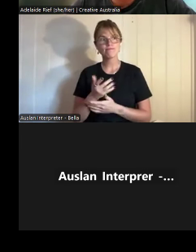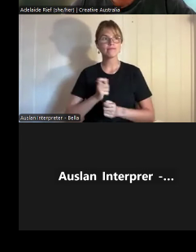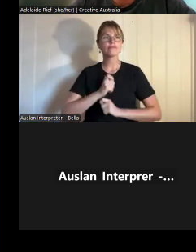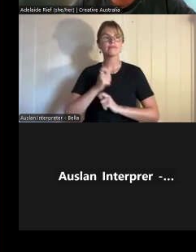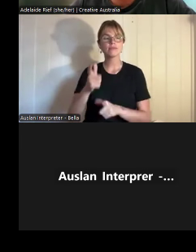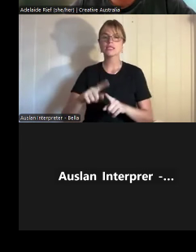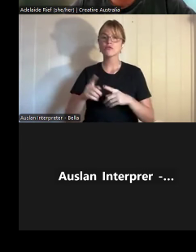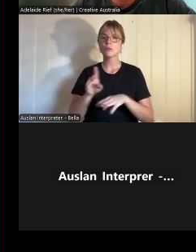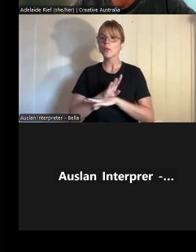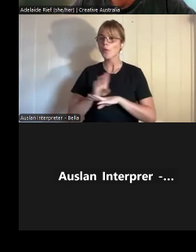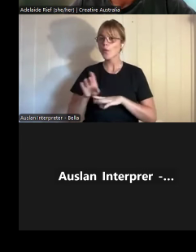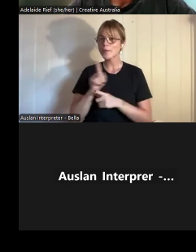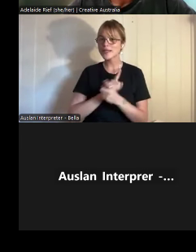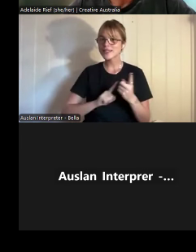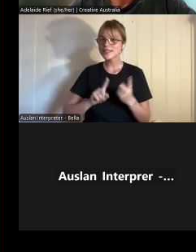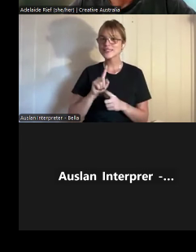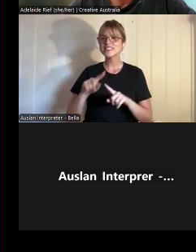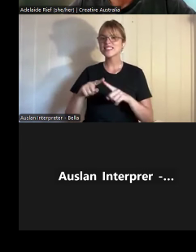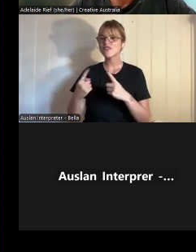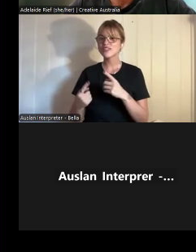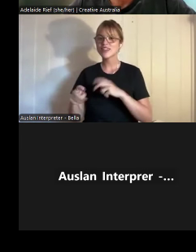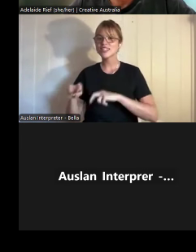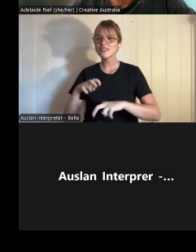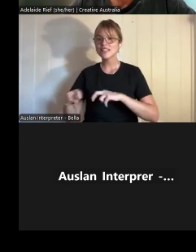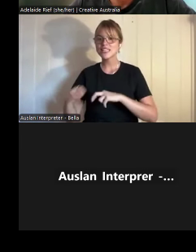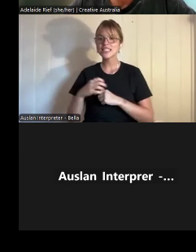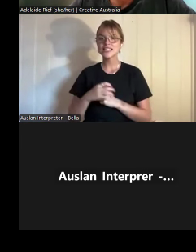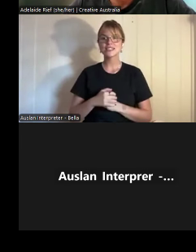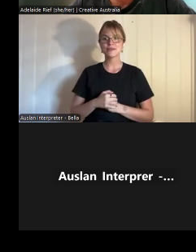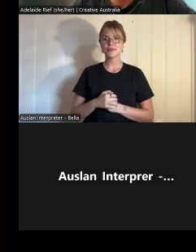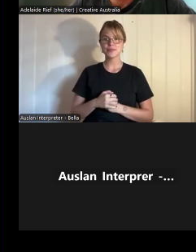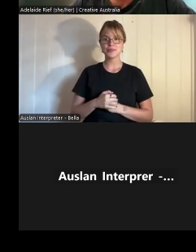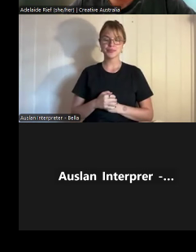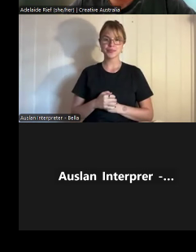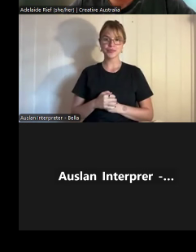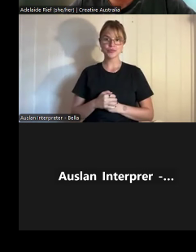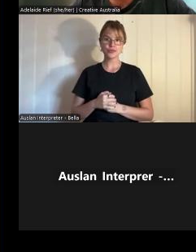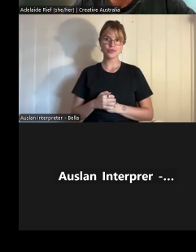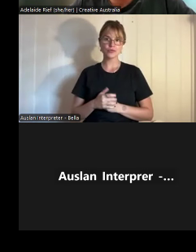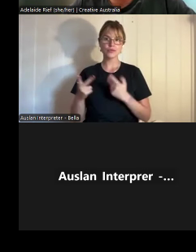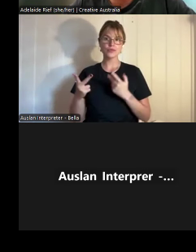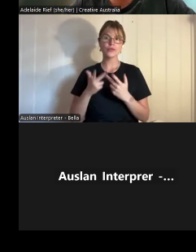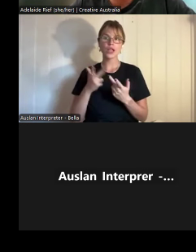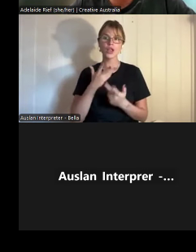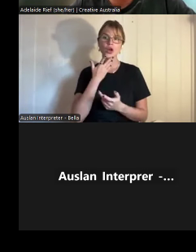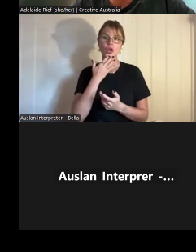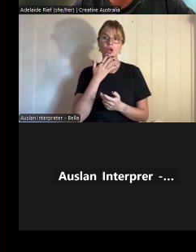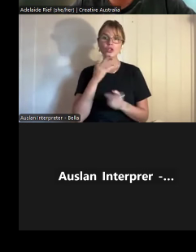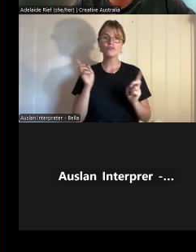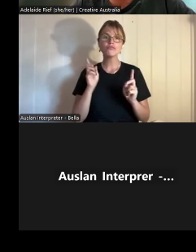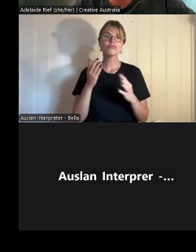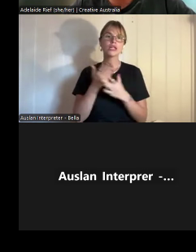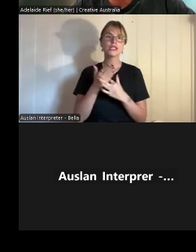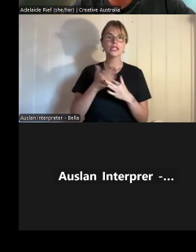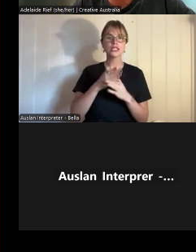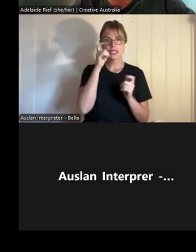activities of the Board. And the other costs associated are access, carer and child care costs